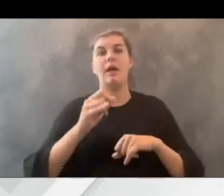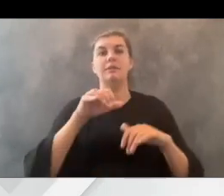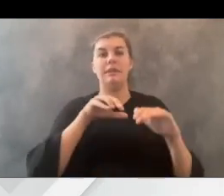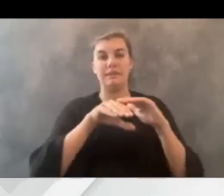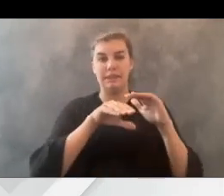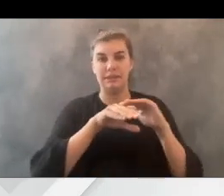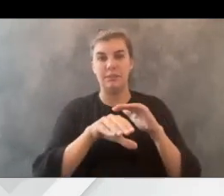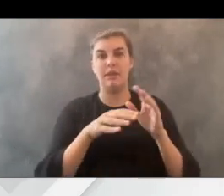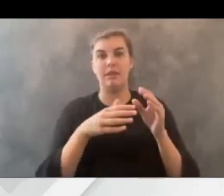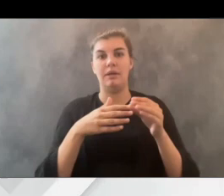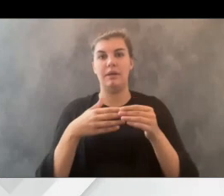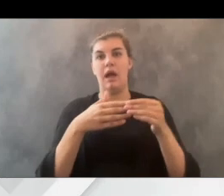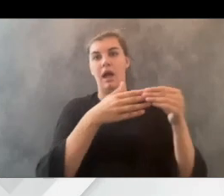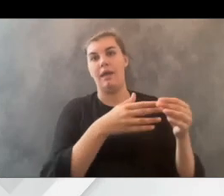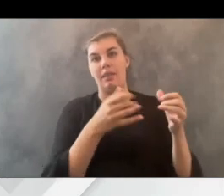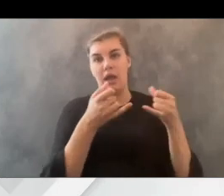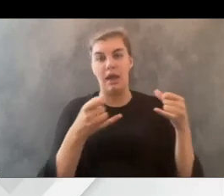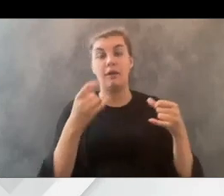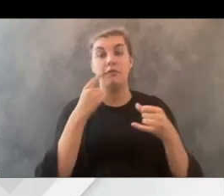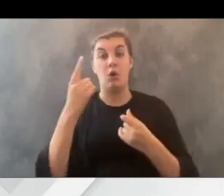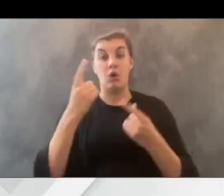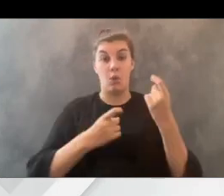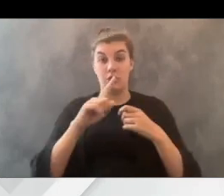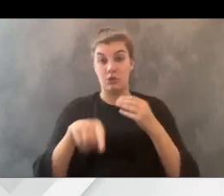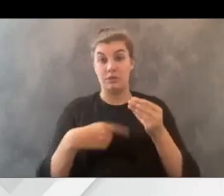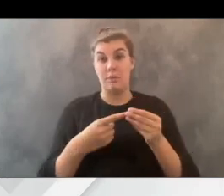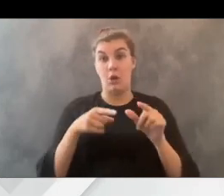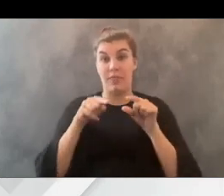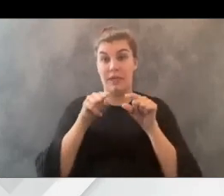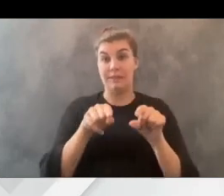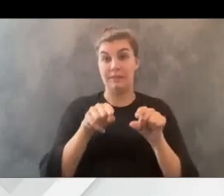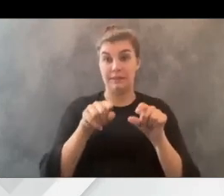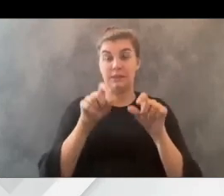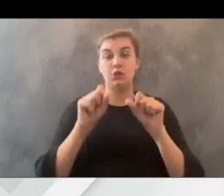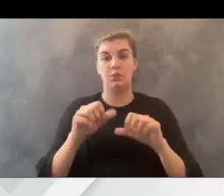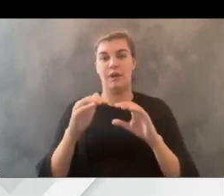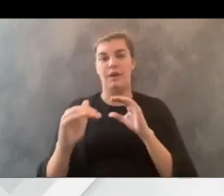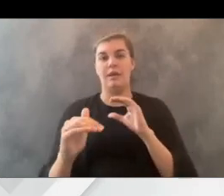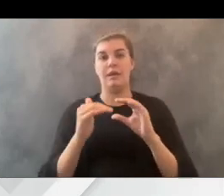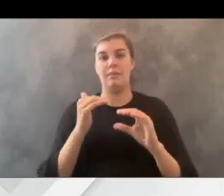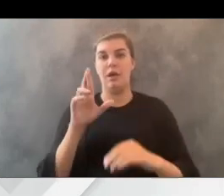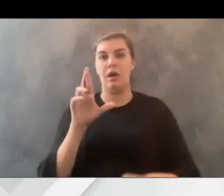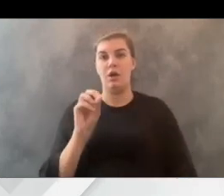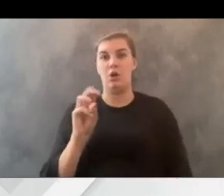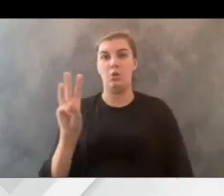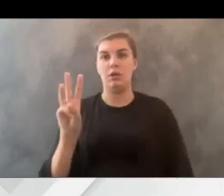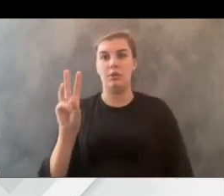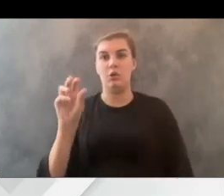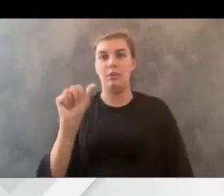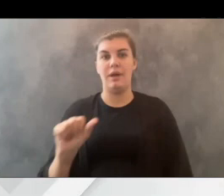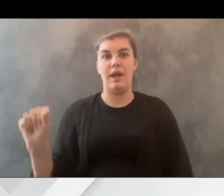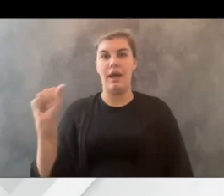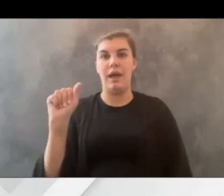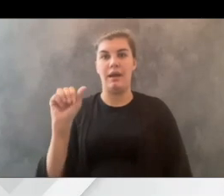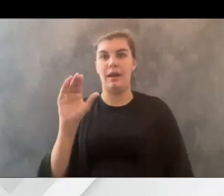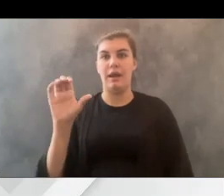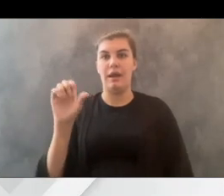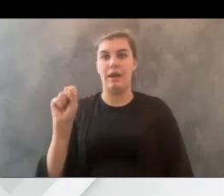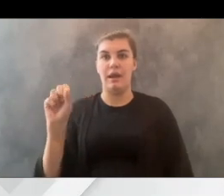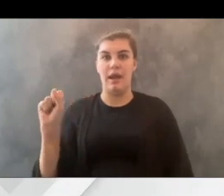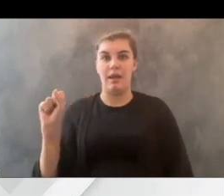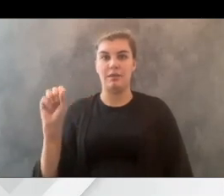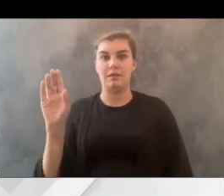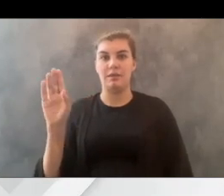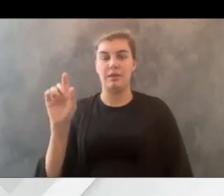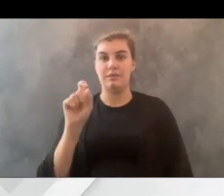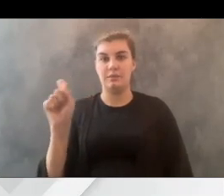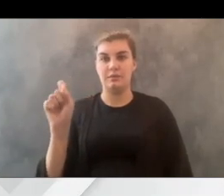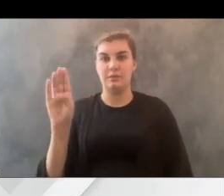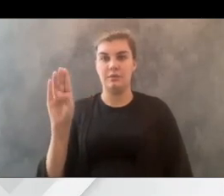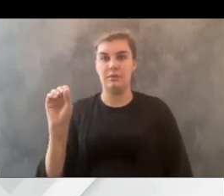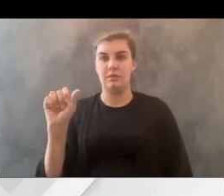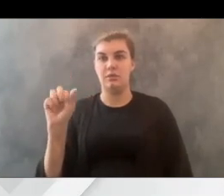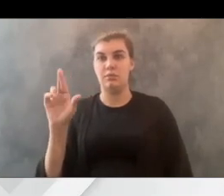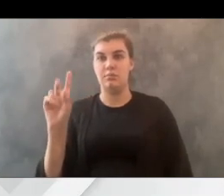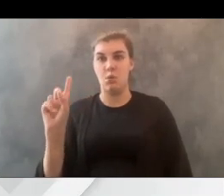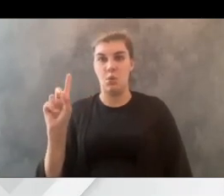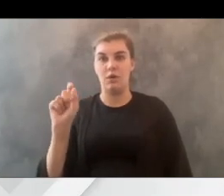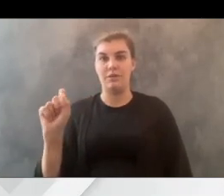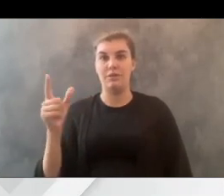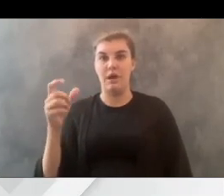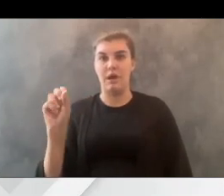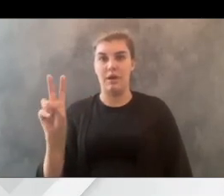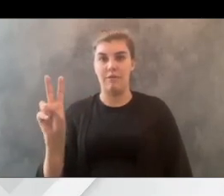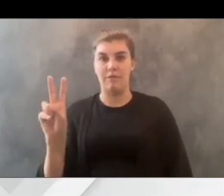Guidelines. For questions on this module, you can email row@access-board.gov